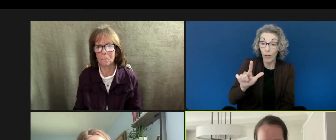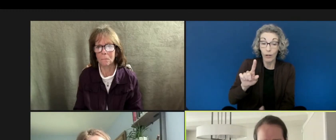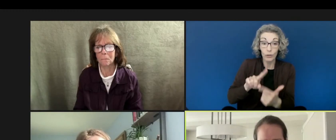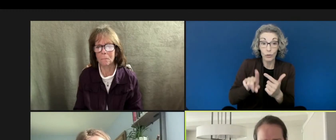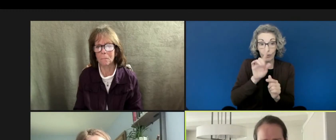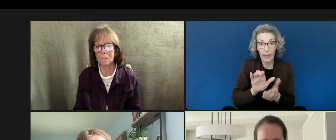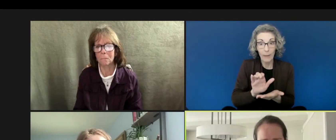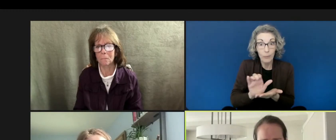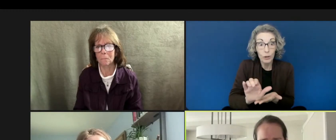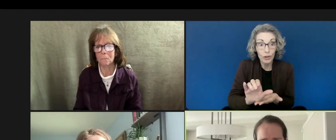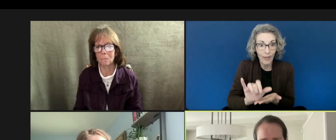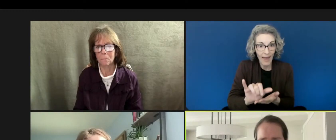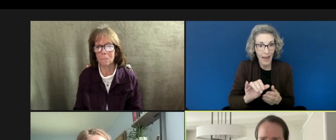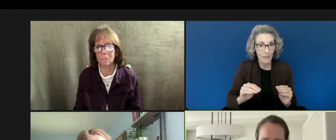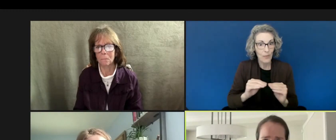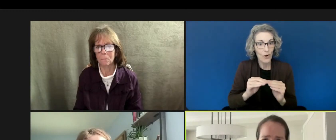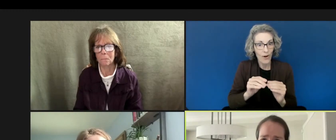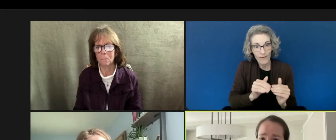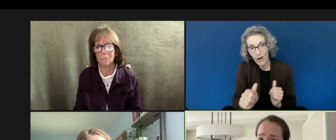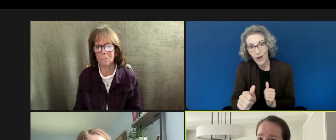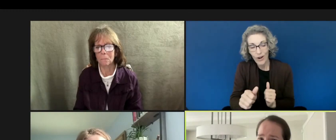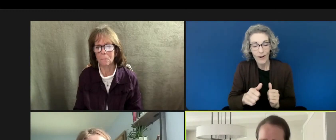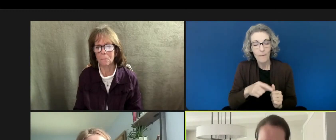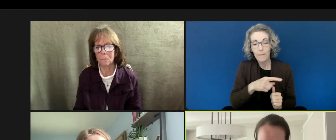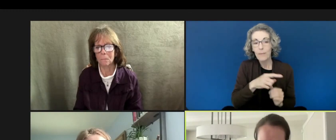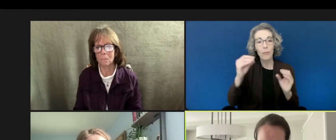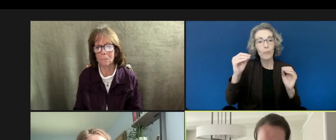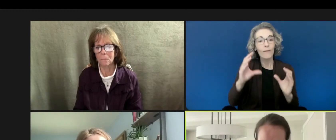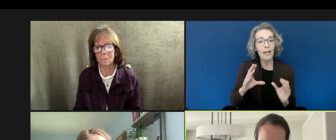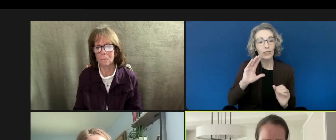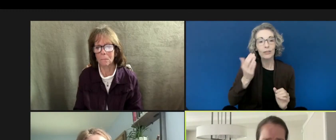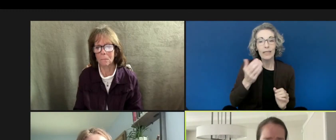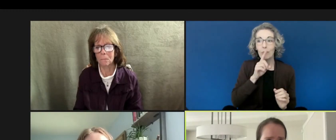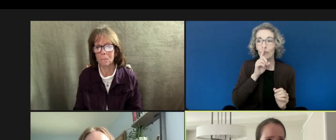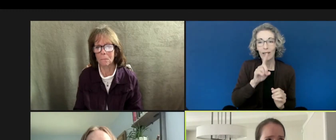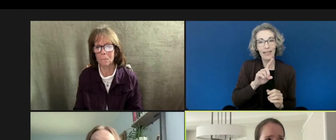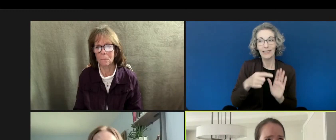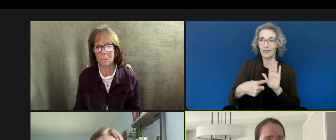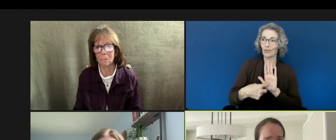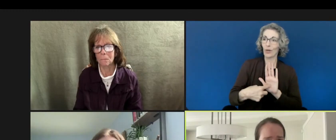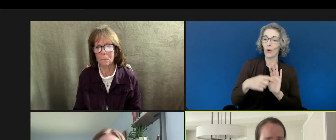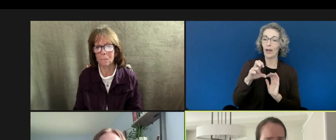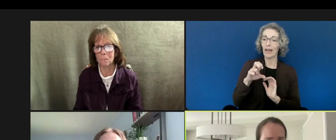And this prof was really enacting ableism in kind of a subtle way,